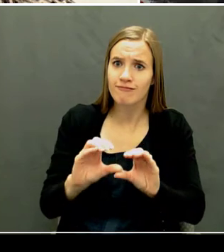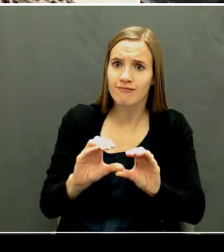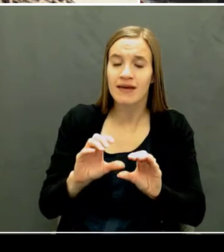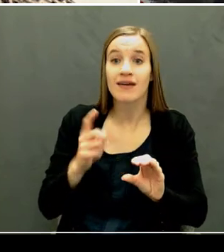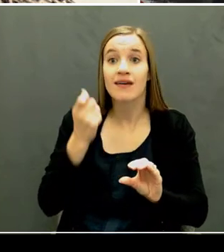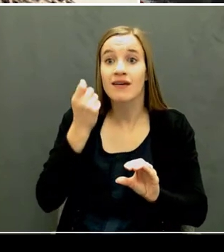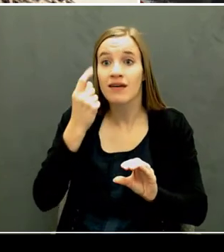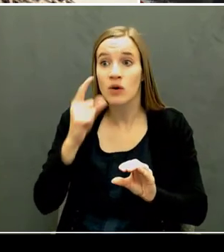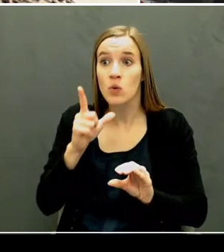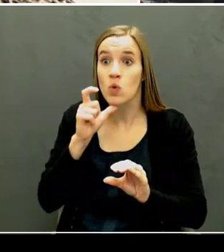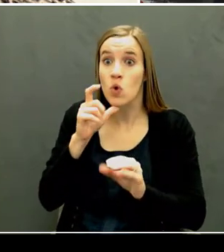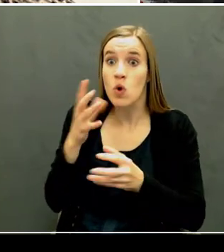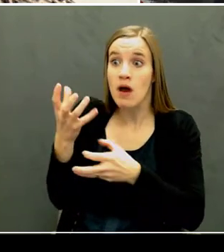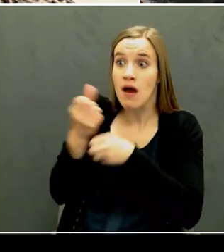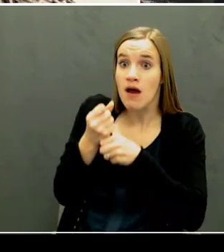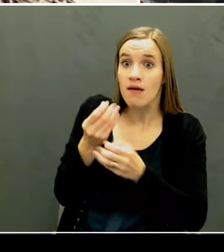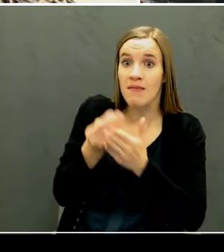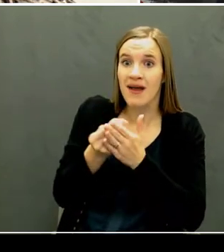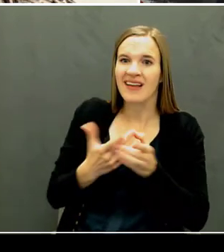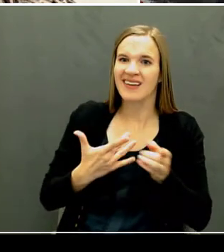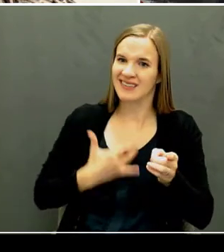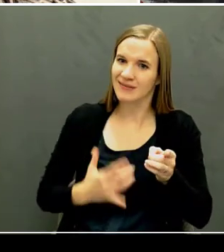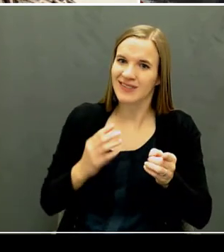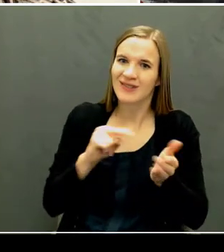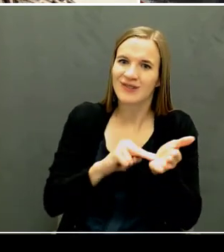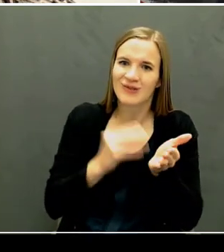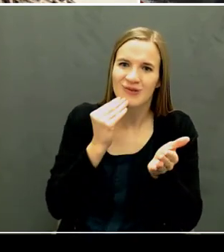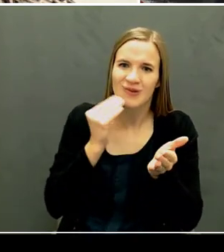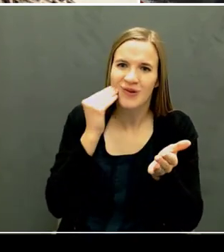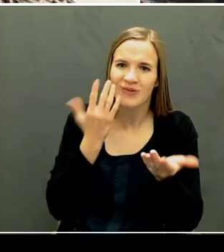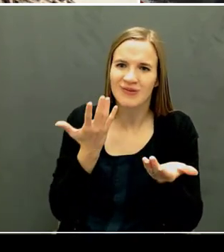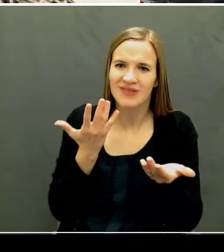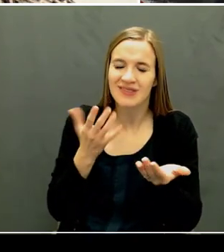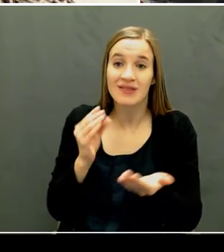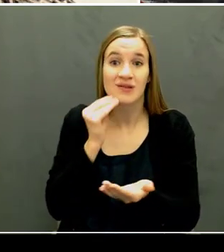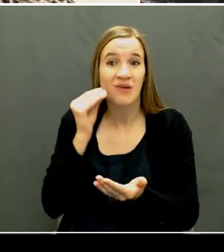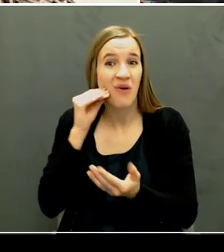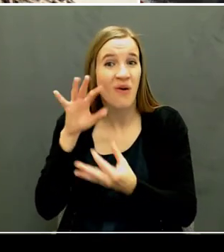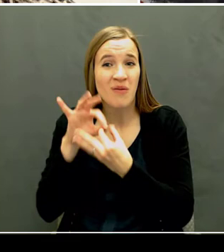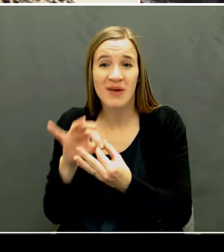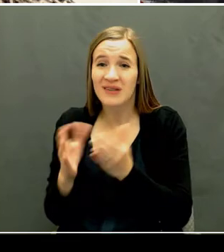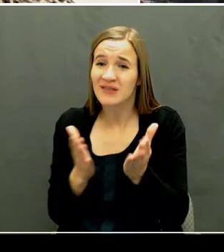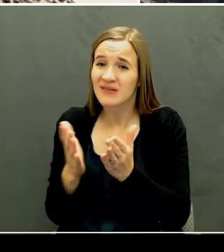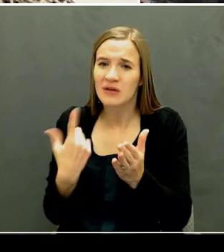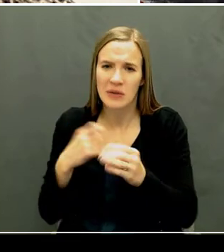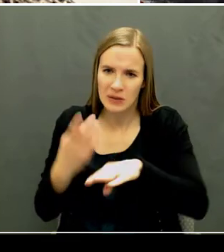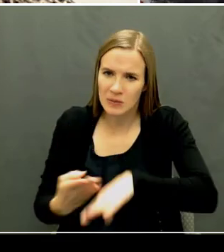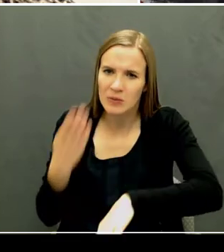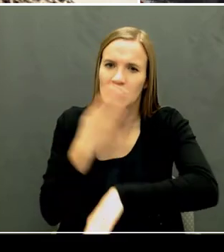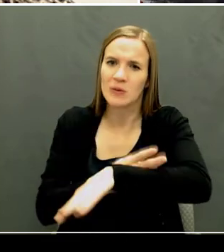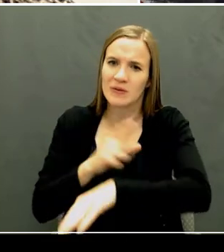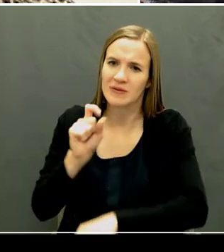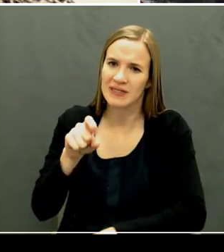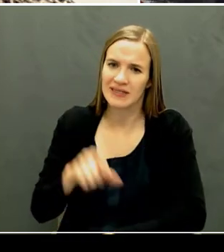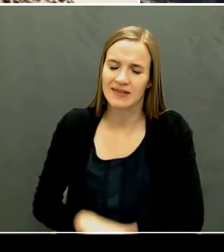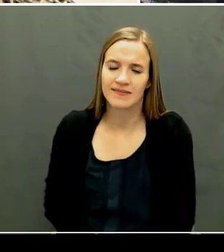stuff. It's a long ways to go. But I really think the answer to what's next, you know, is, is in a